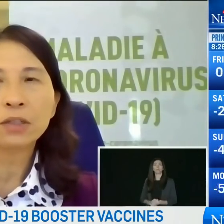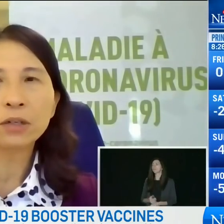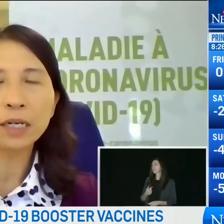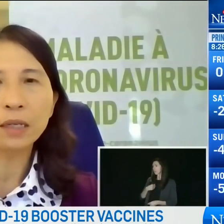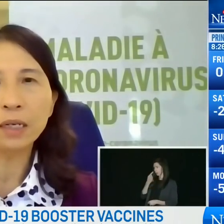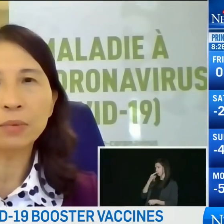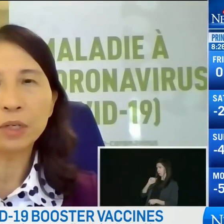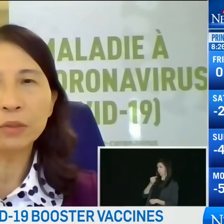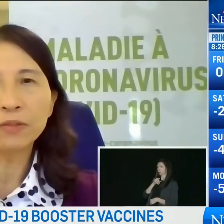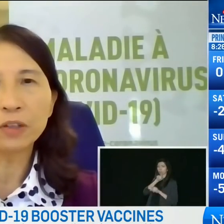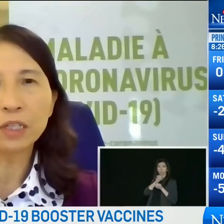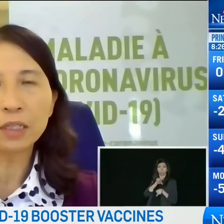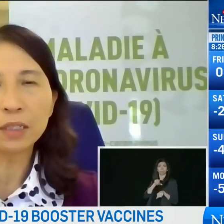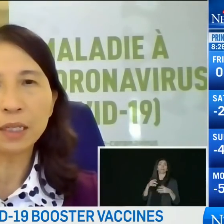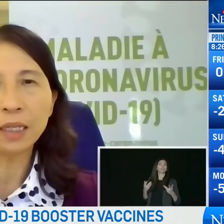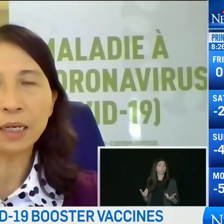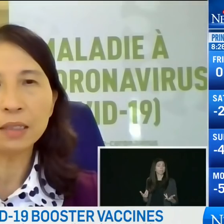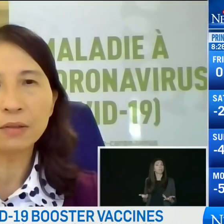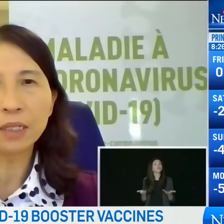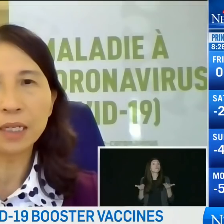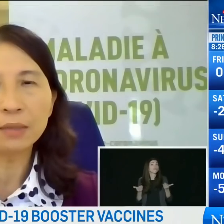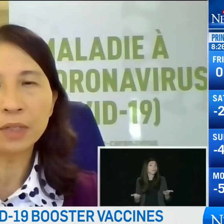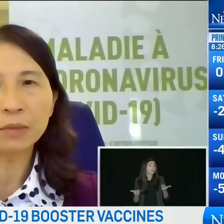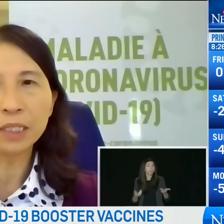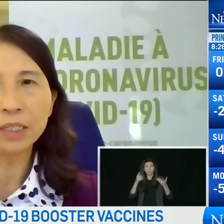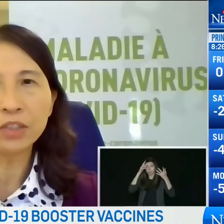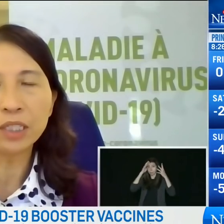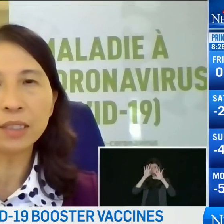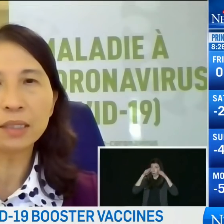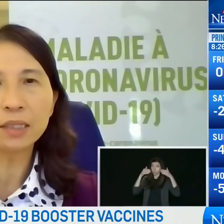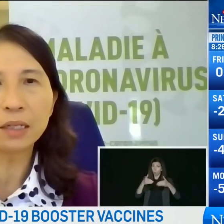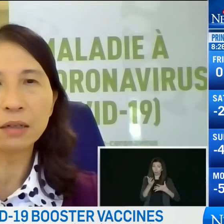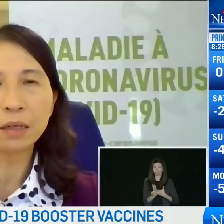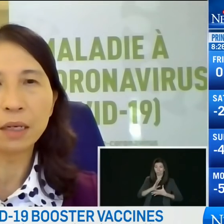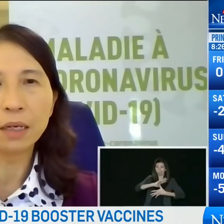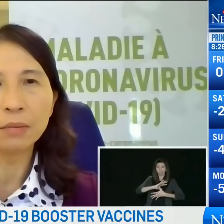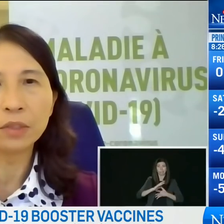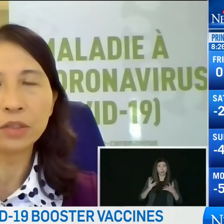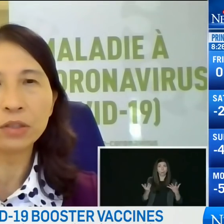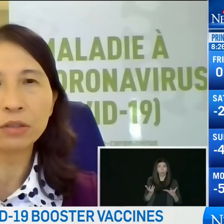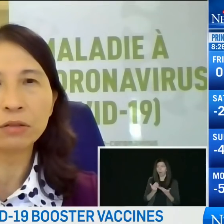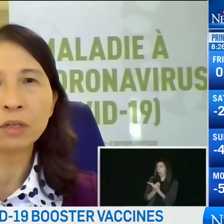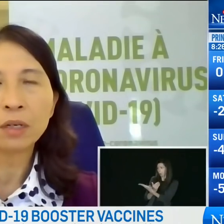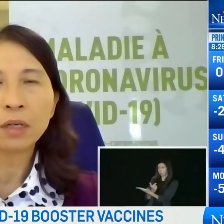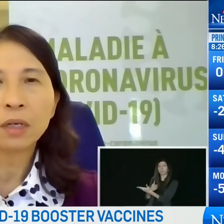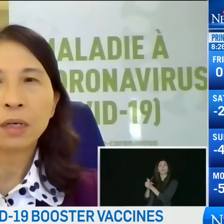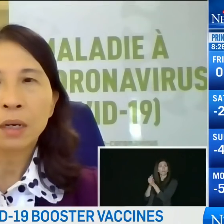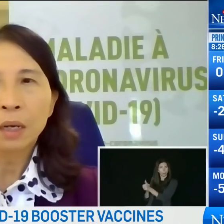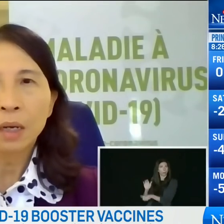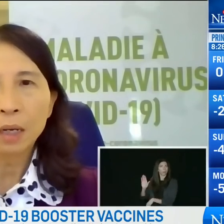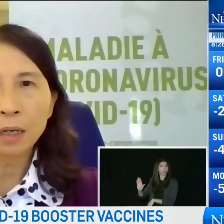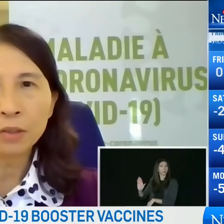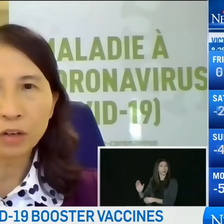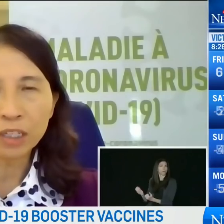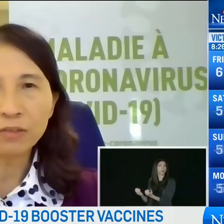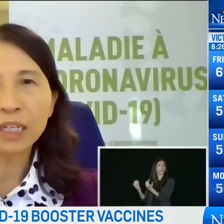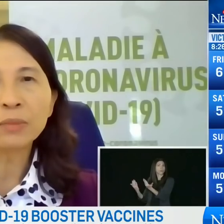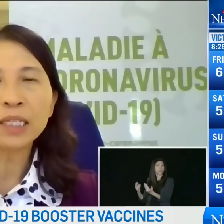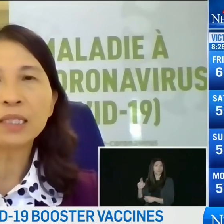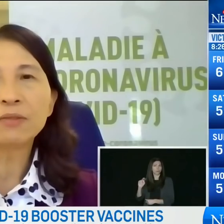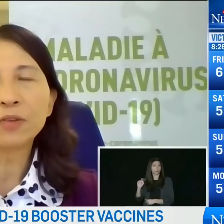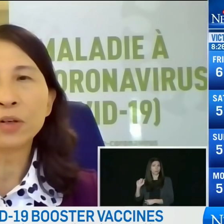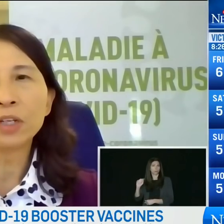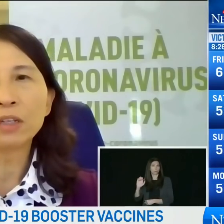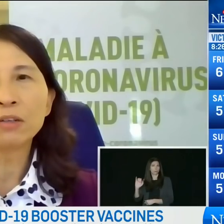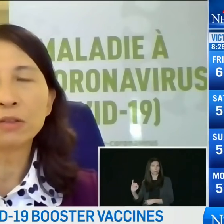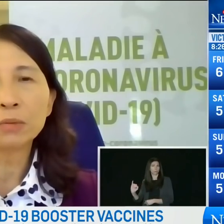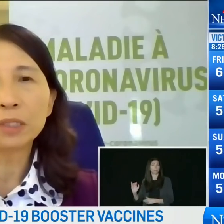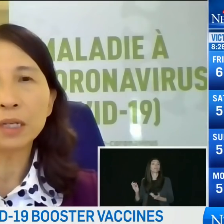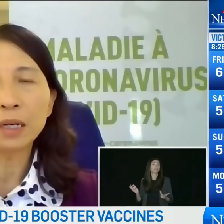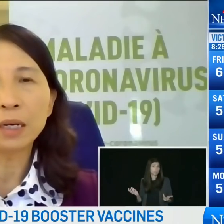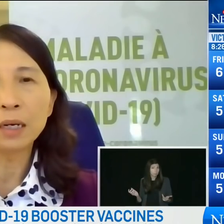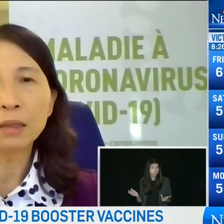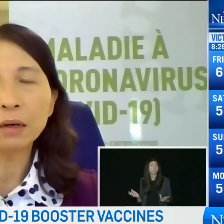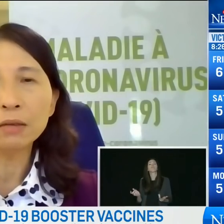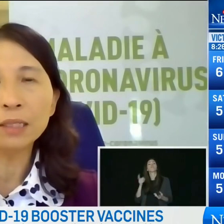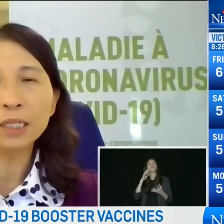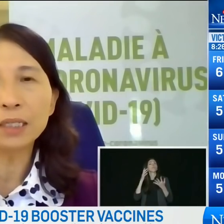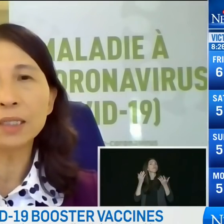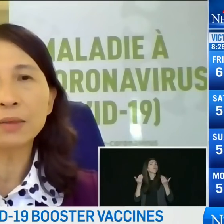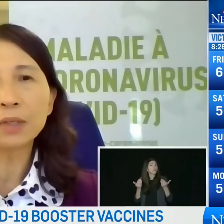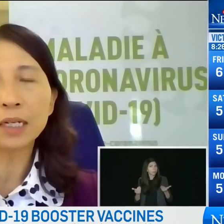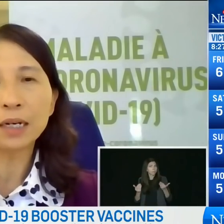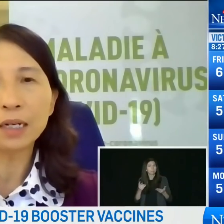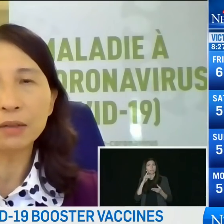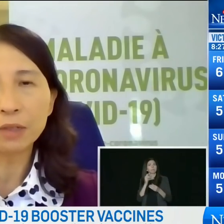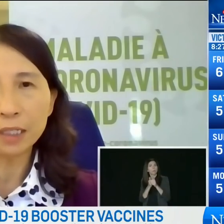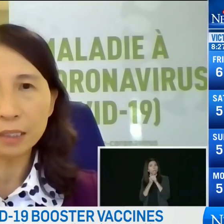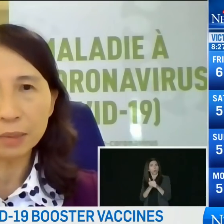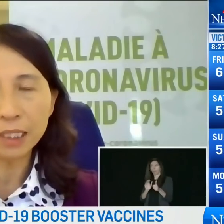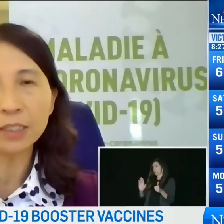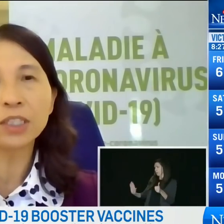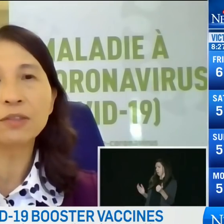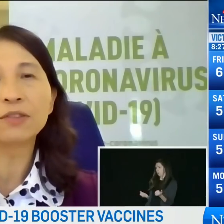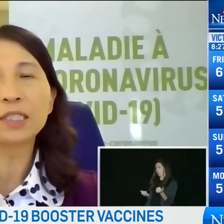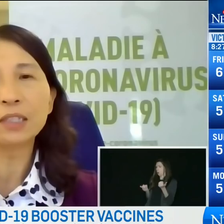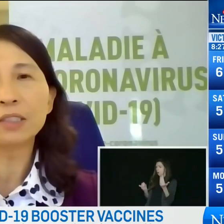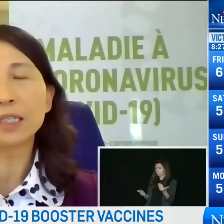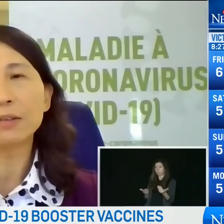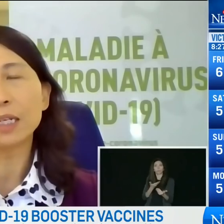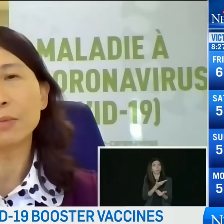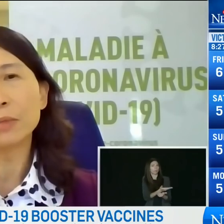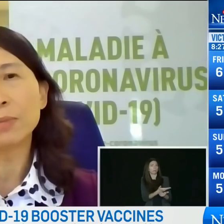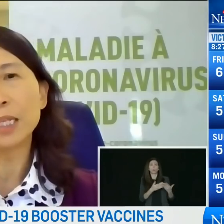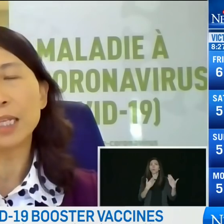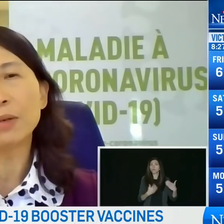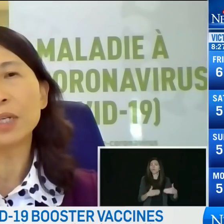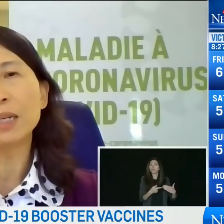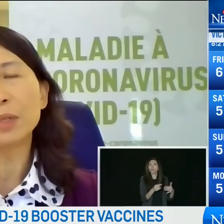THANK YOU FOR THAT QUESTION.